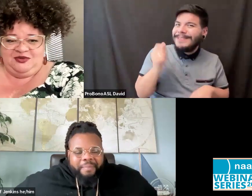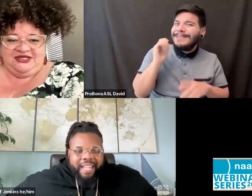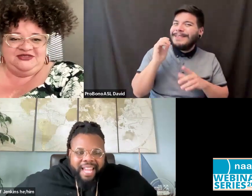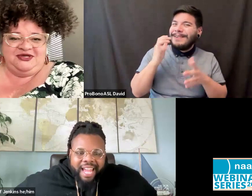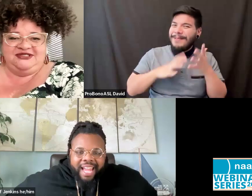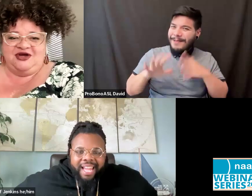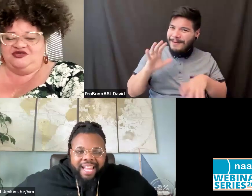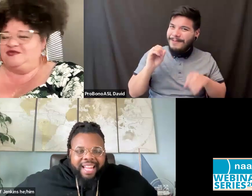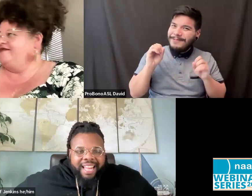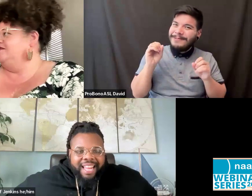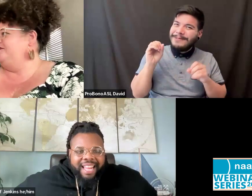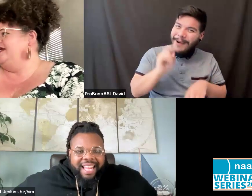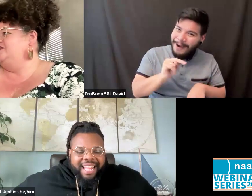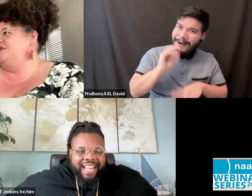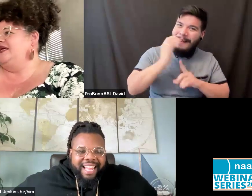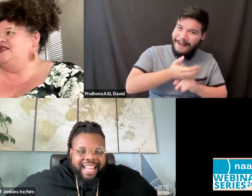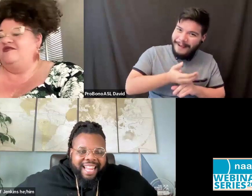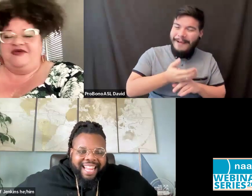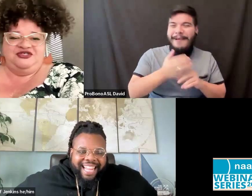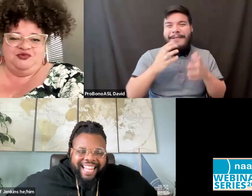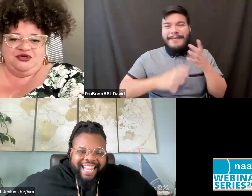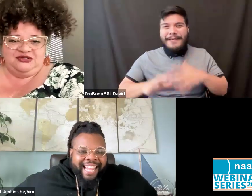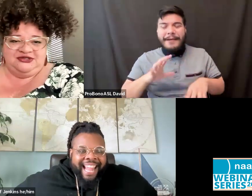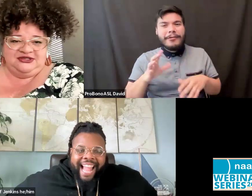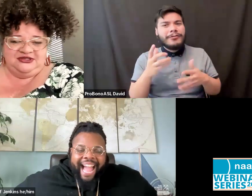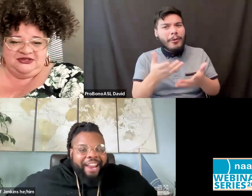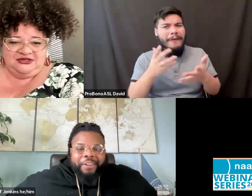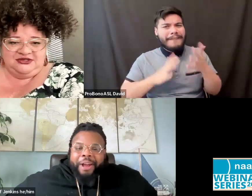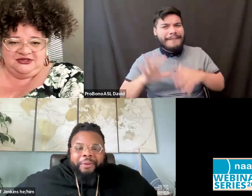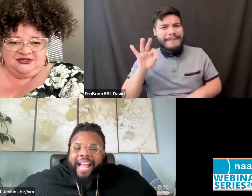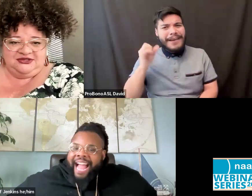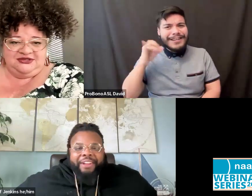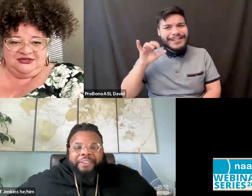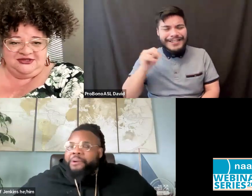What is what is travel friend doing in the fashion world? I don't know.